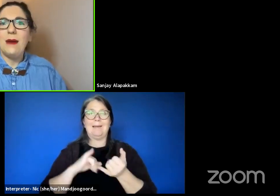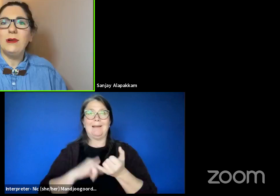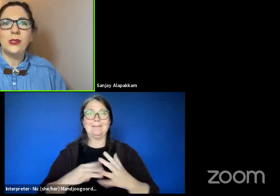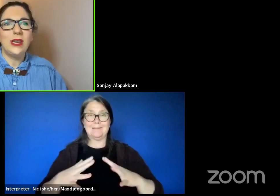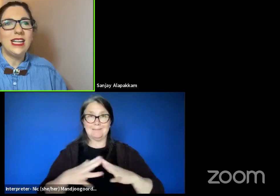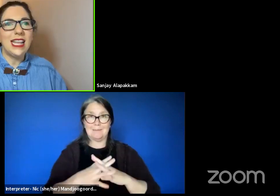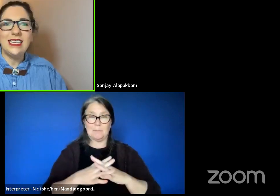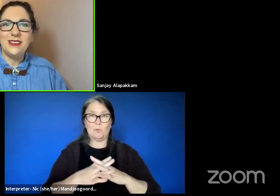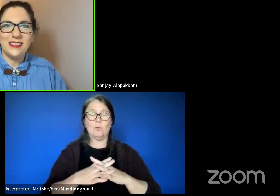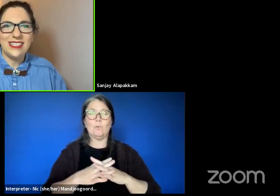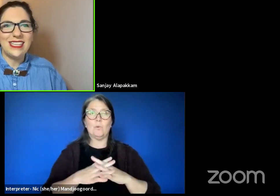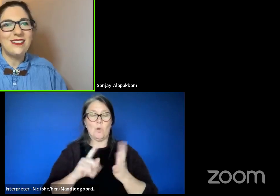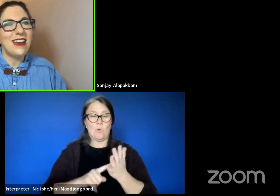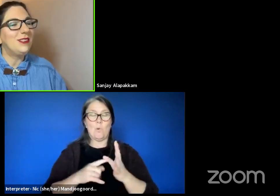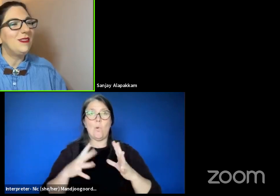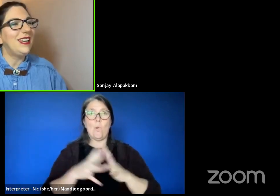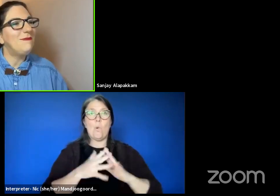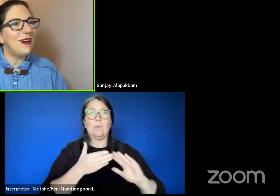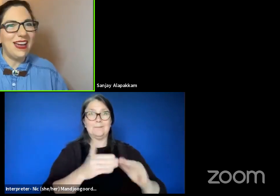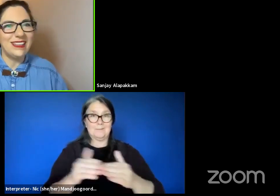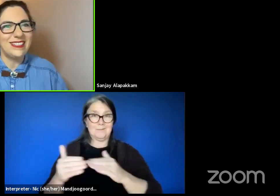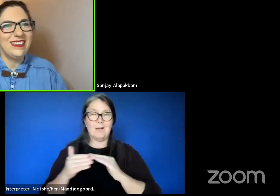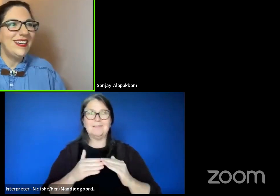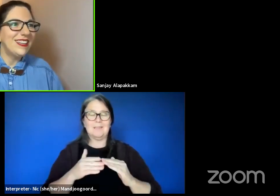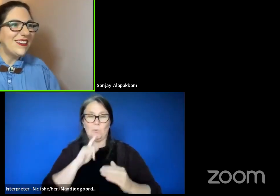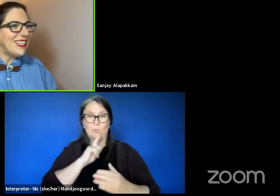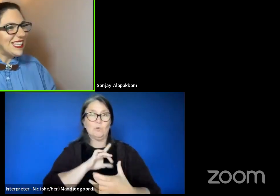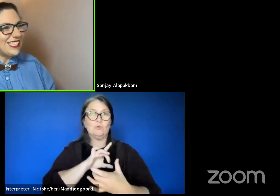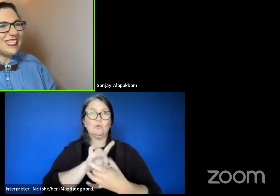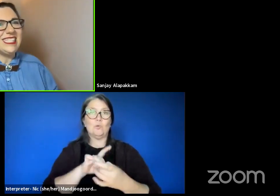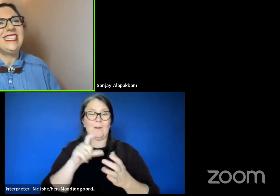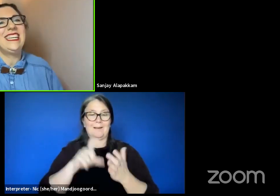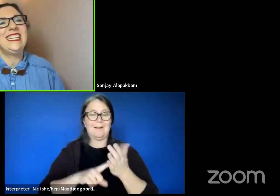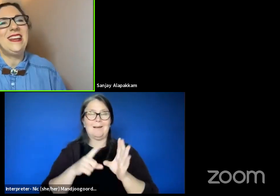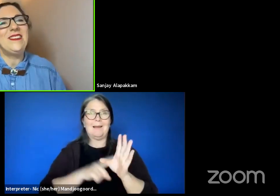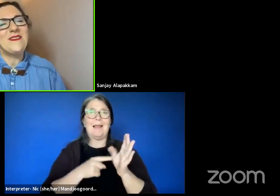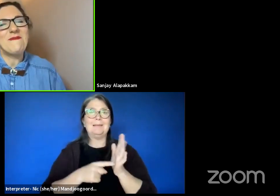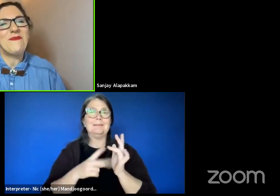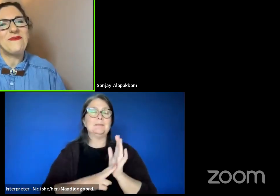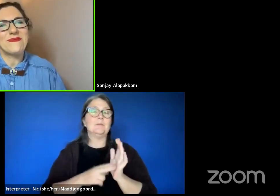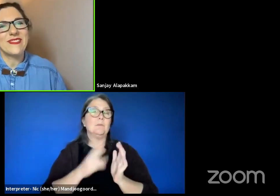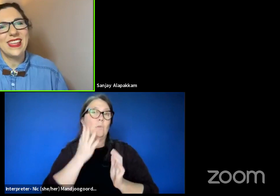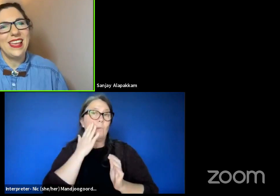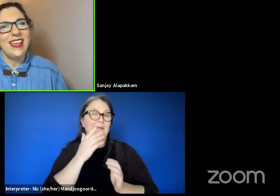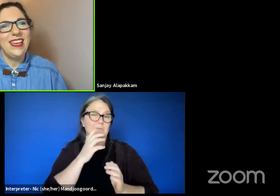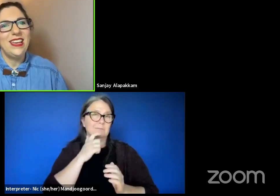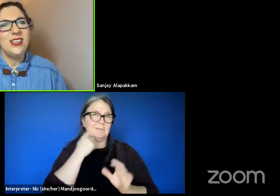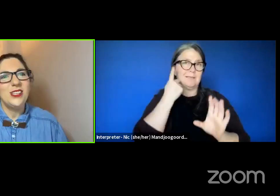Here's the outgoing co president Here's the outgoing co when. join as a join. As a graduate in March, can go a graduate in March.